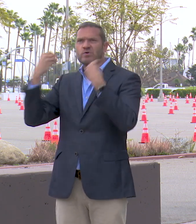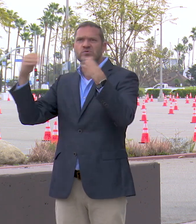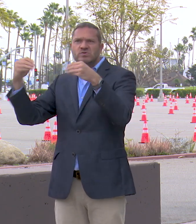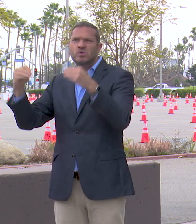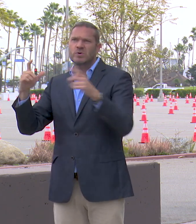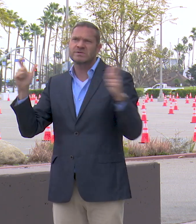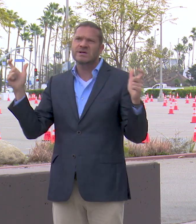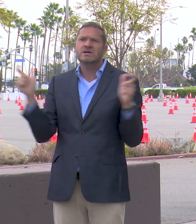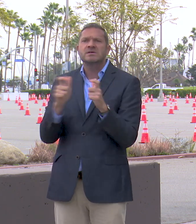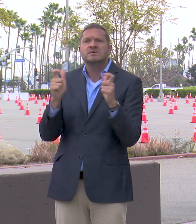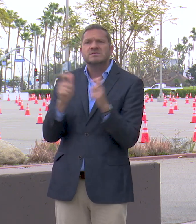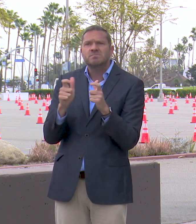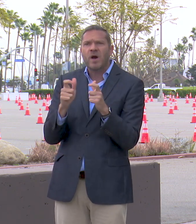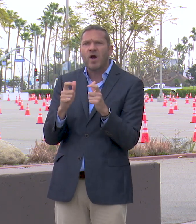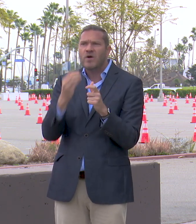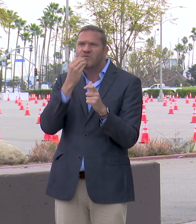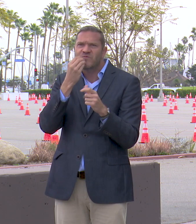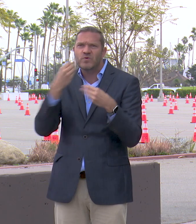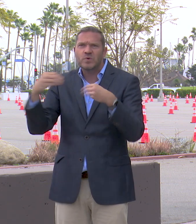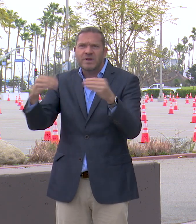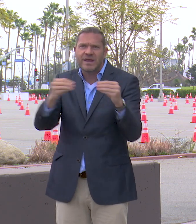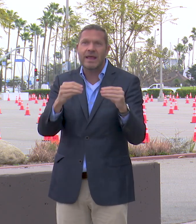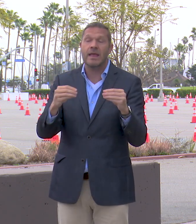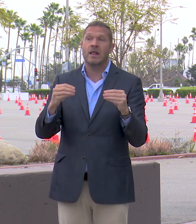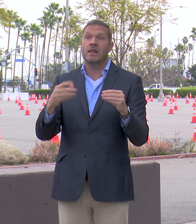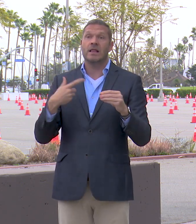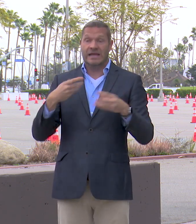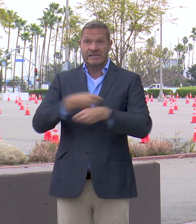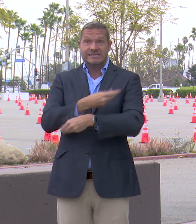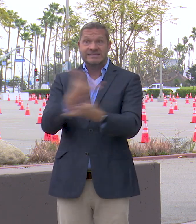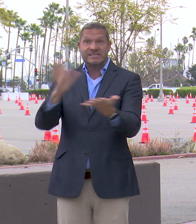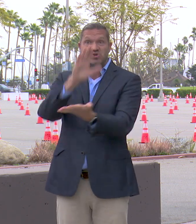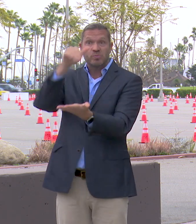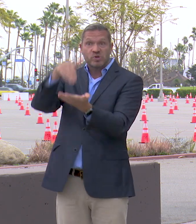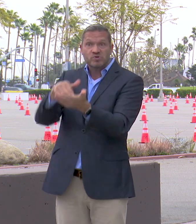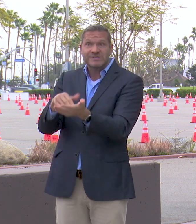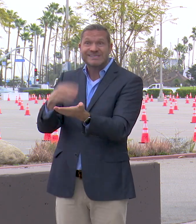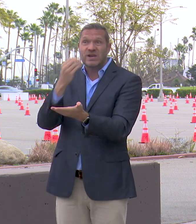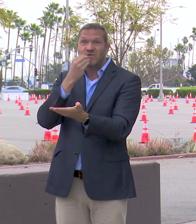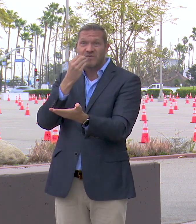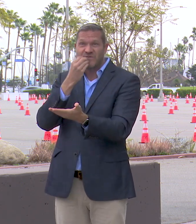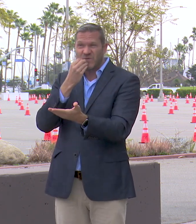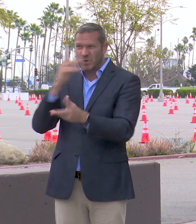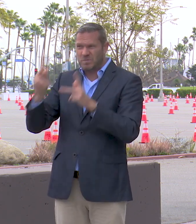bodegas, folks that are handling food at distribution centers, so that is also a new group of worker